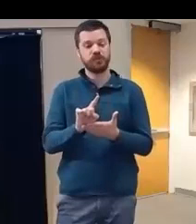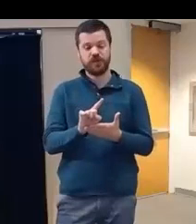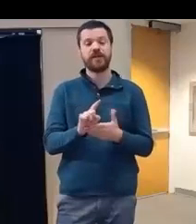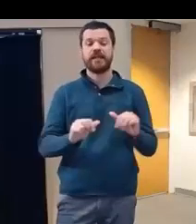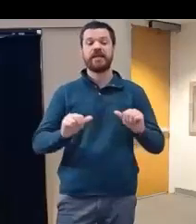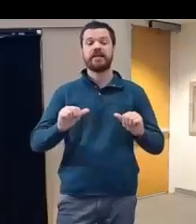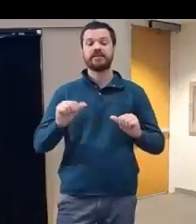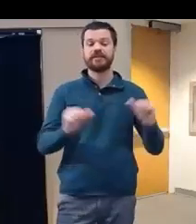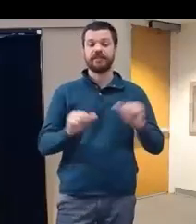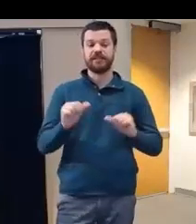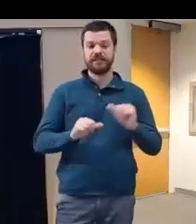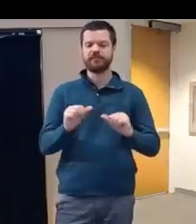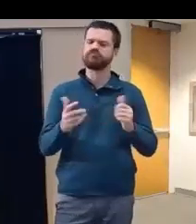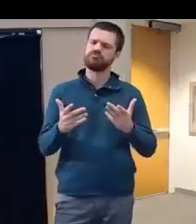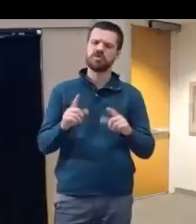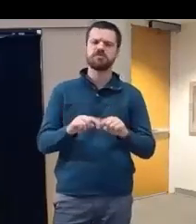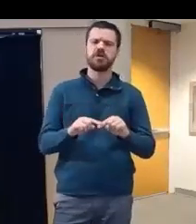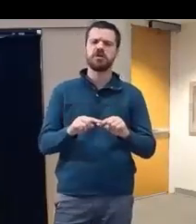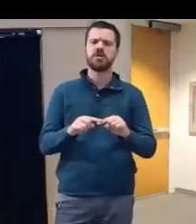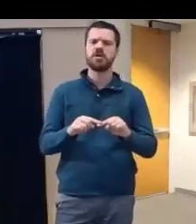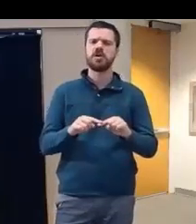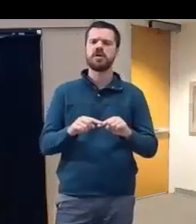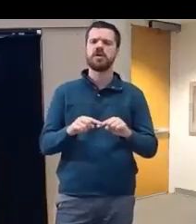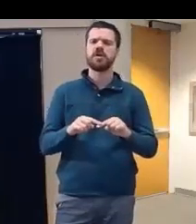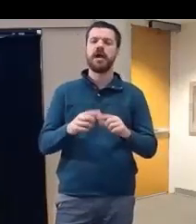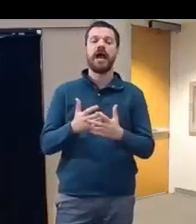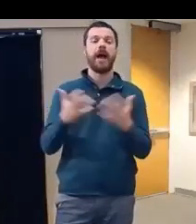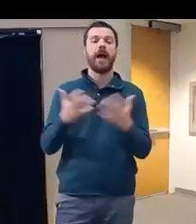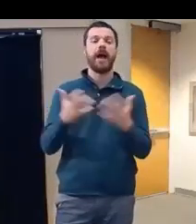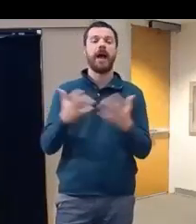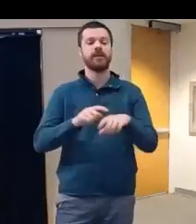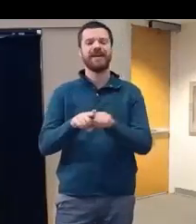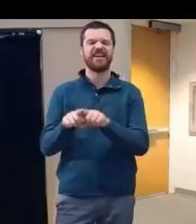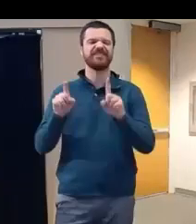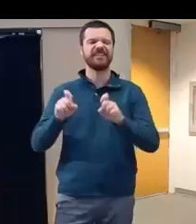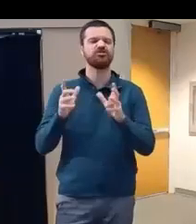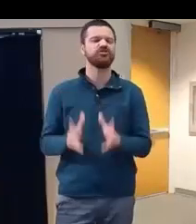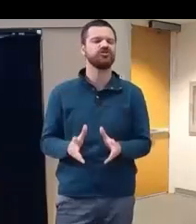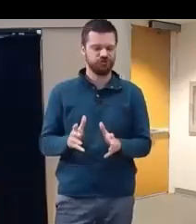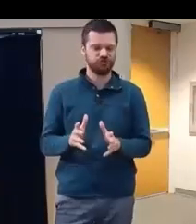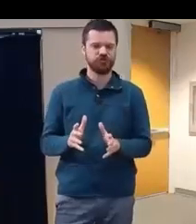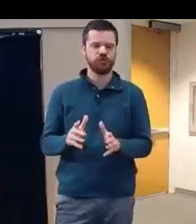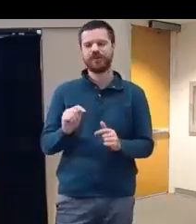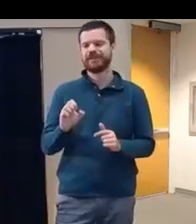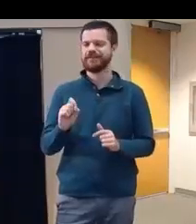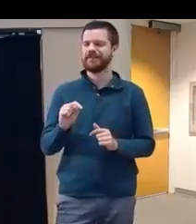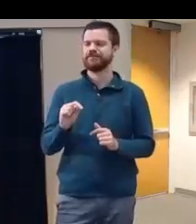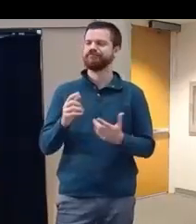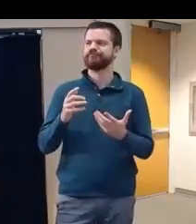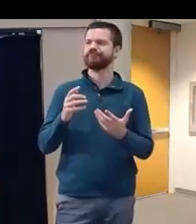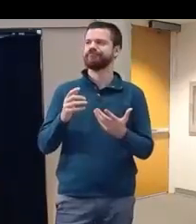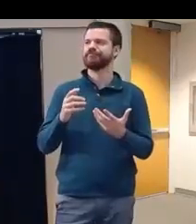itself depending on how how much time you take as a tester or testy it could take anywhere from 15